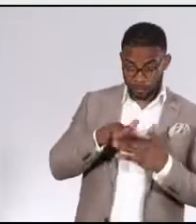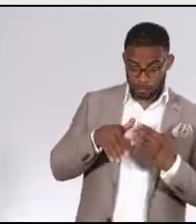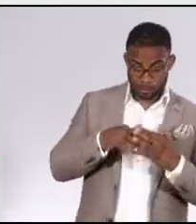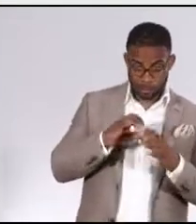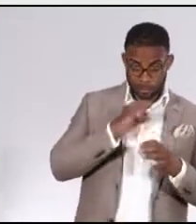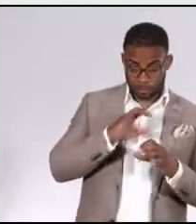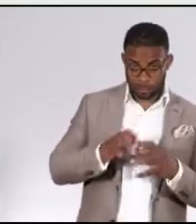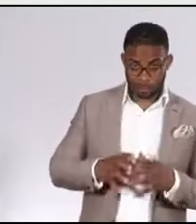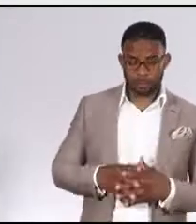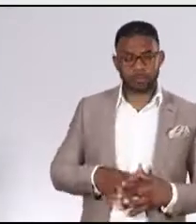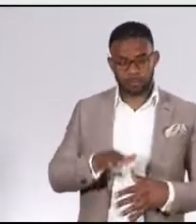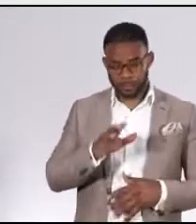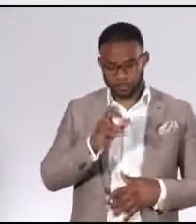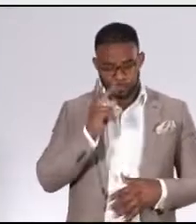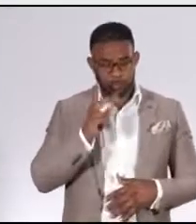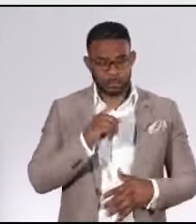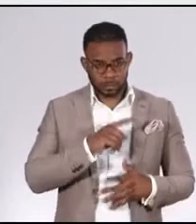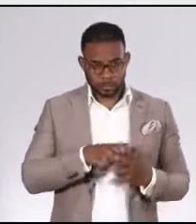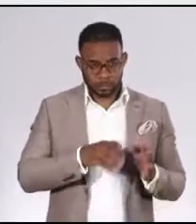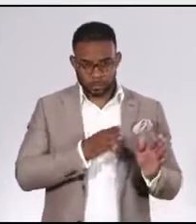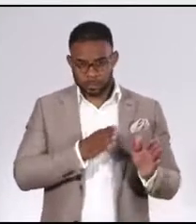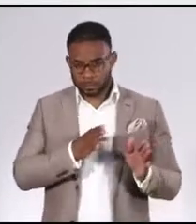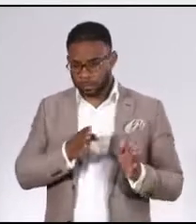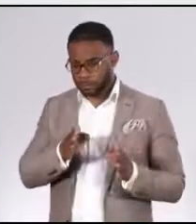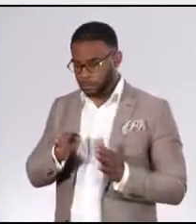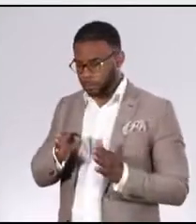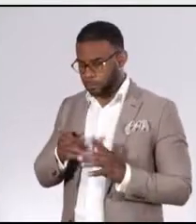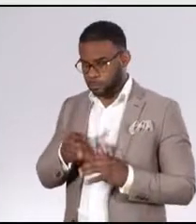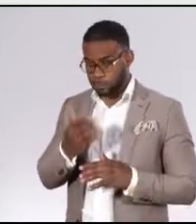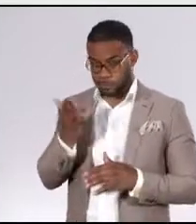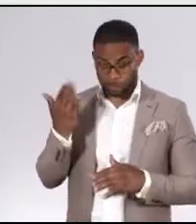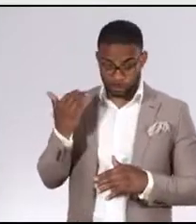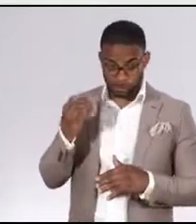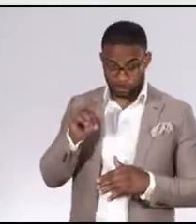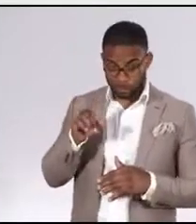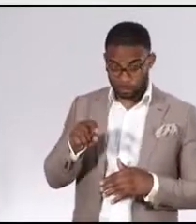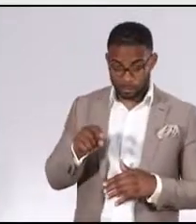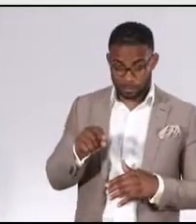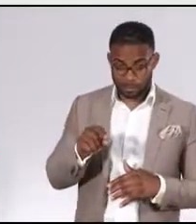Yes, we're seeing aa shift here from the last uh polling question that we had where